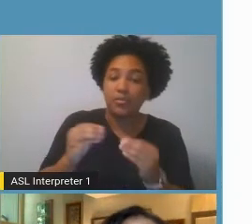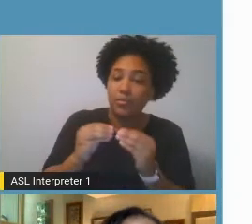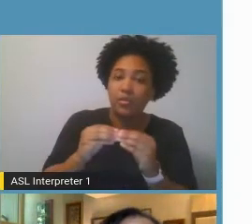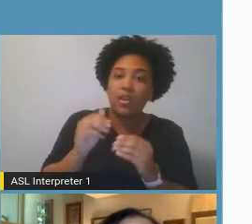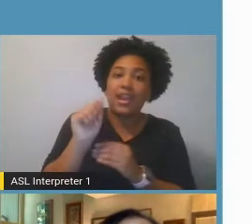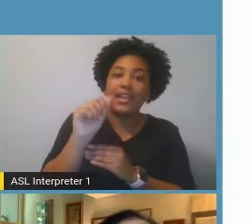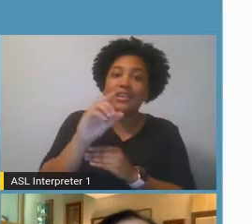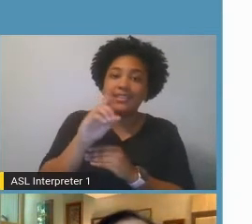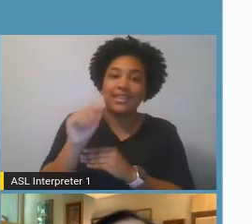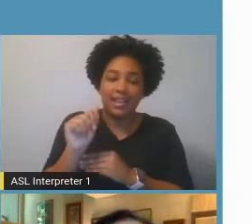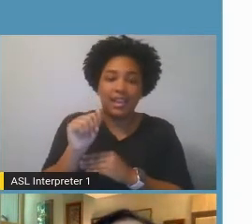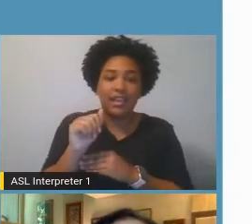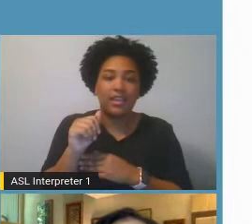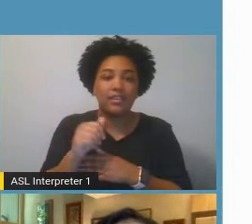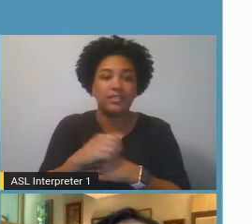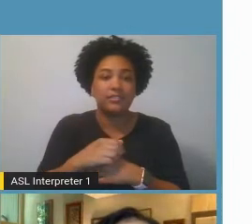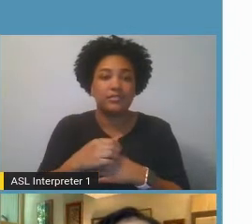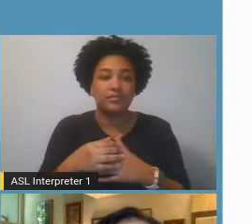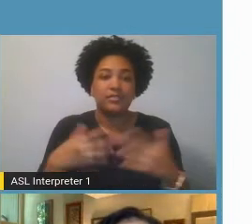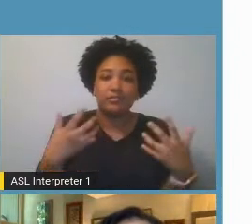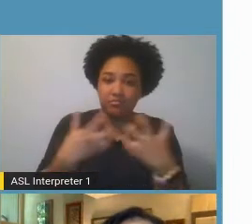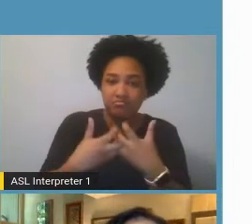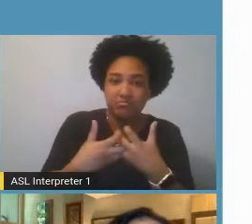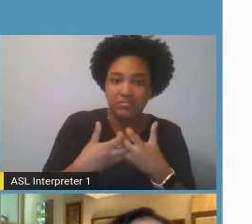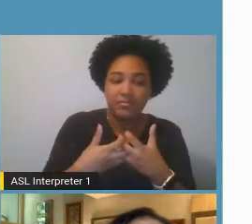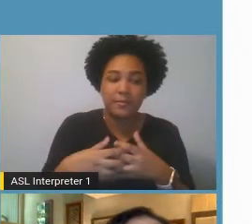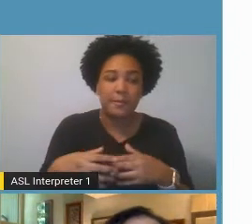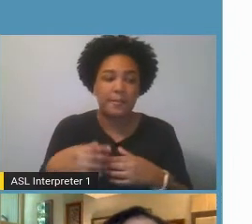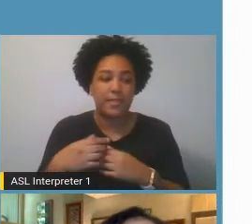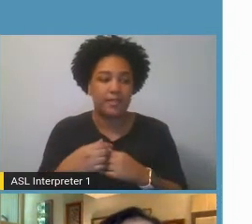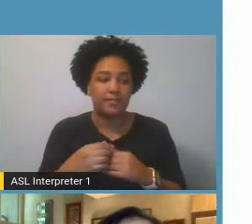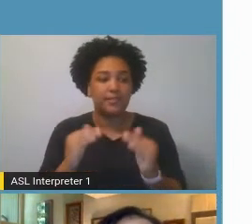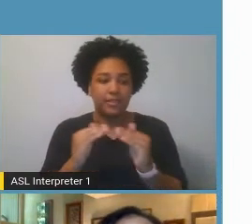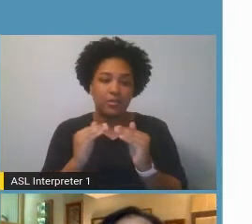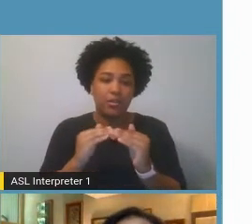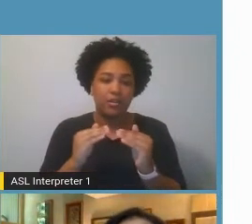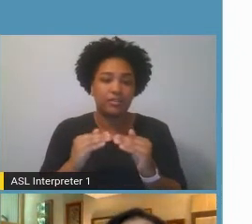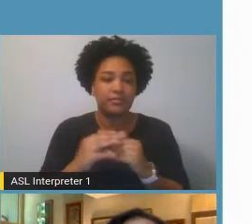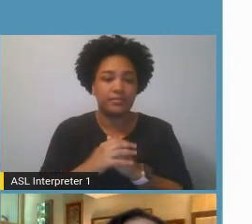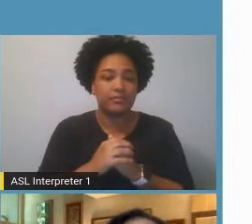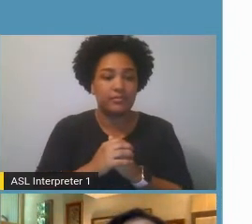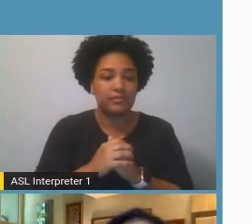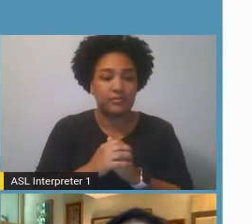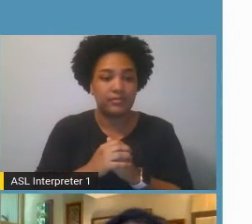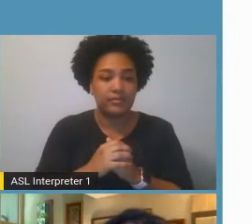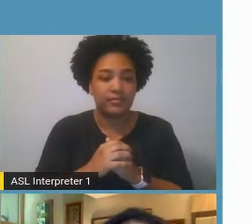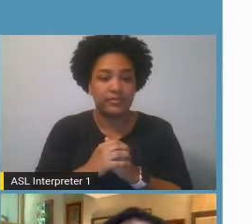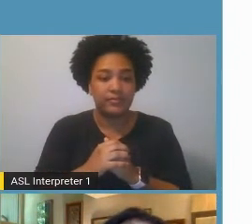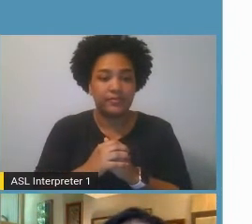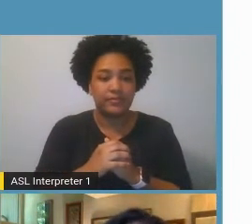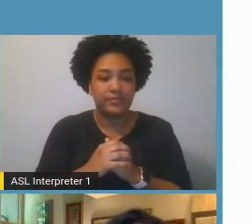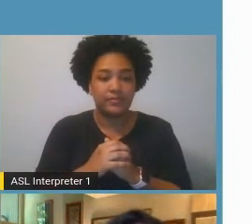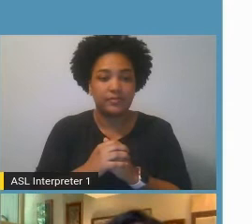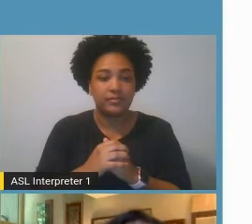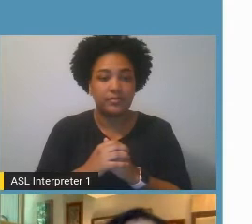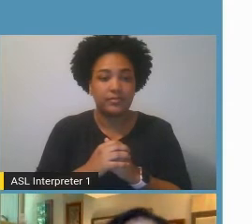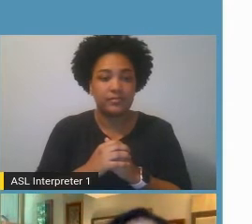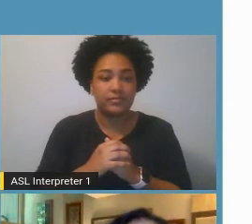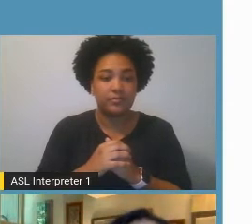These real-time virtual object manipulations group interactivity's can be very insightful in terms